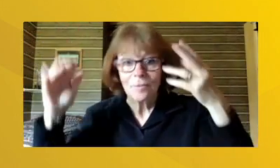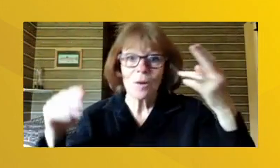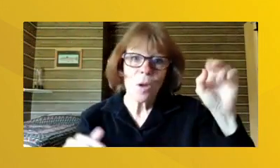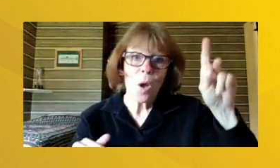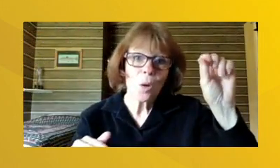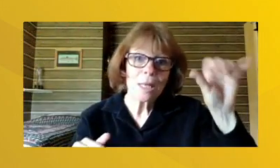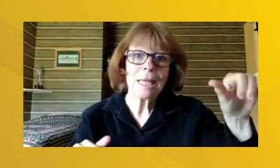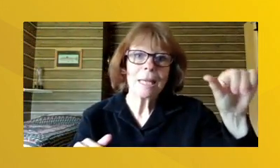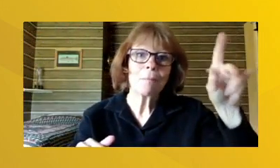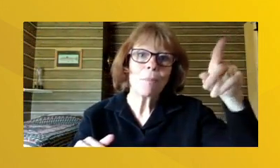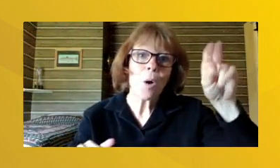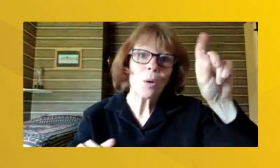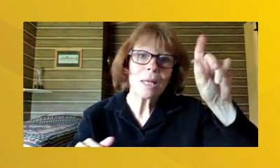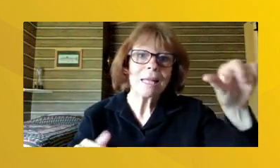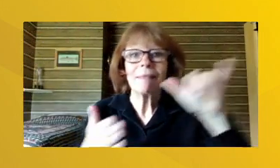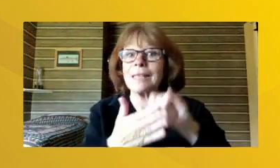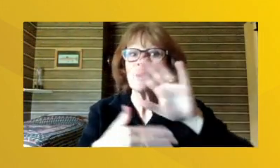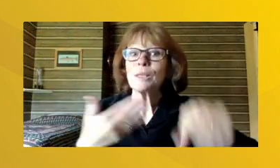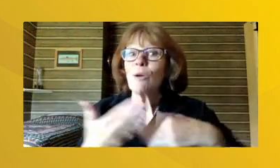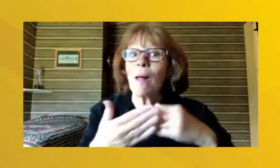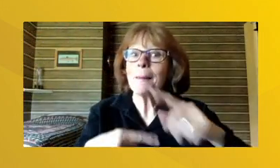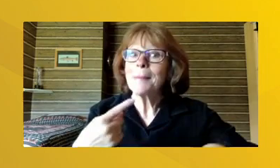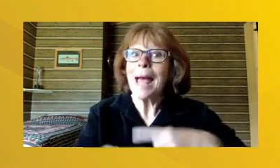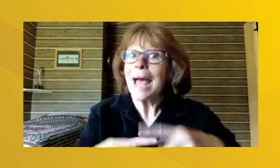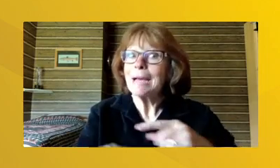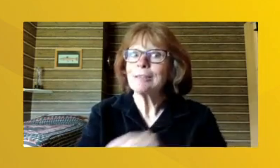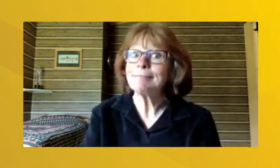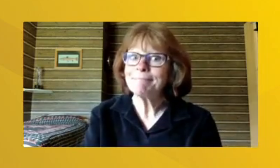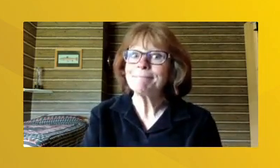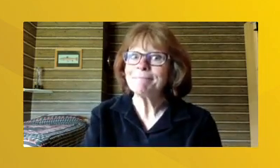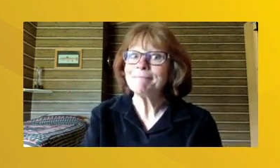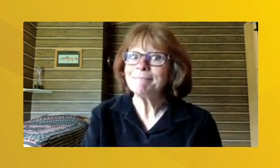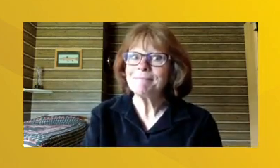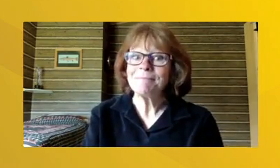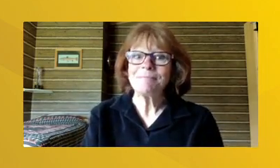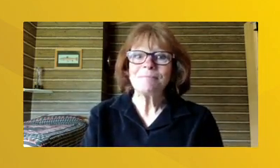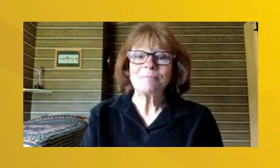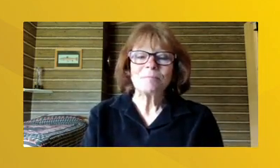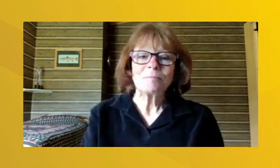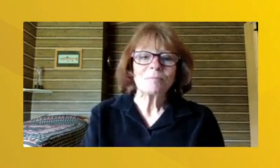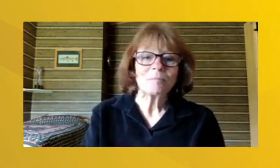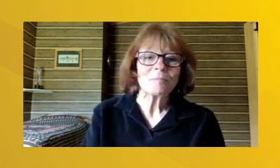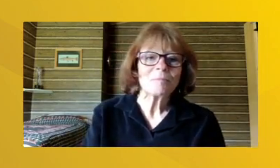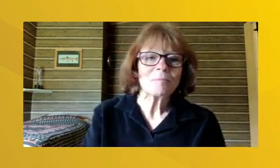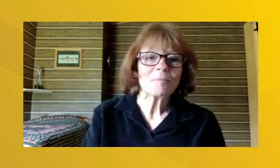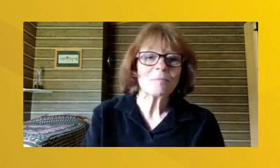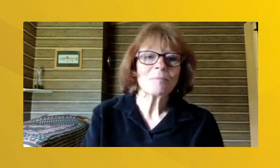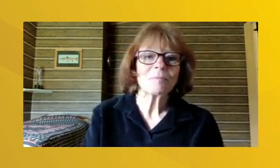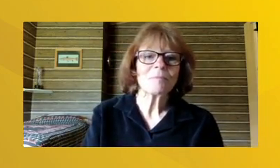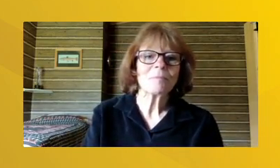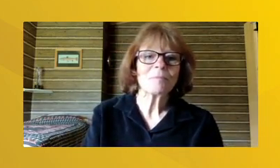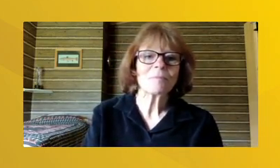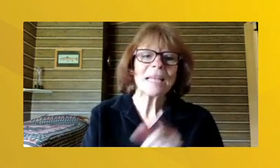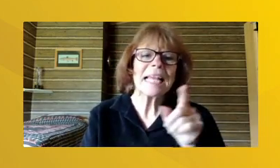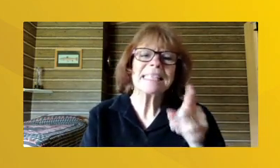it's all about. # Woo! shy today. (CHUCKLES) She's so shy. That was amazing.